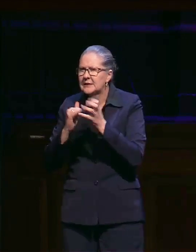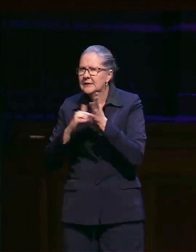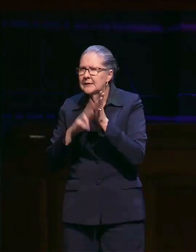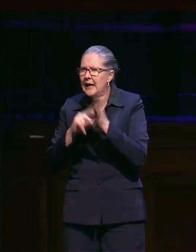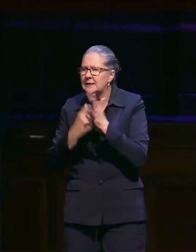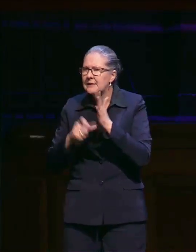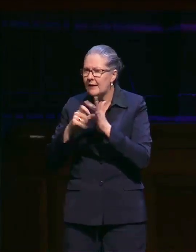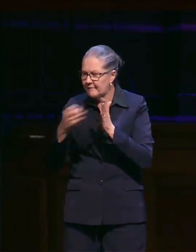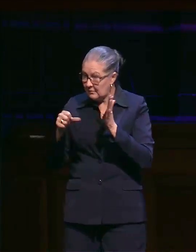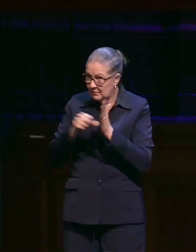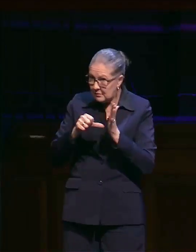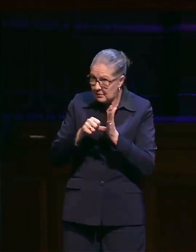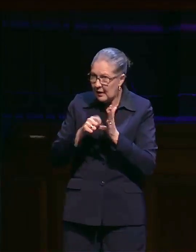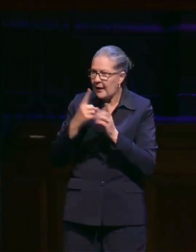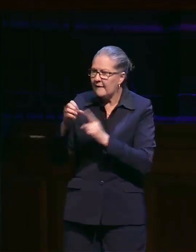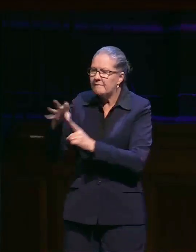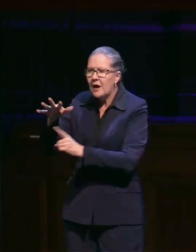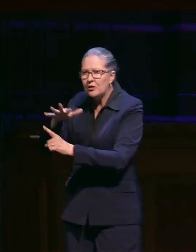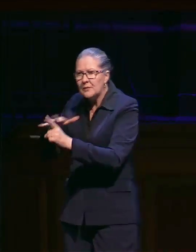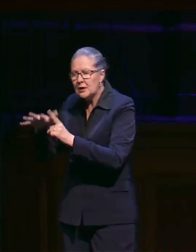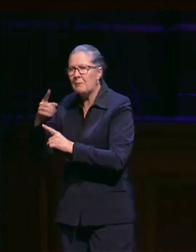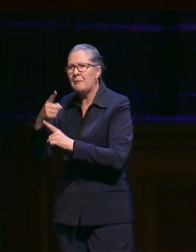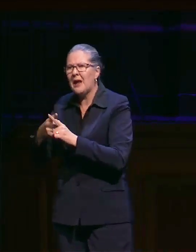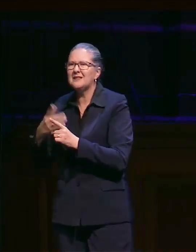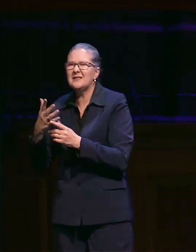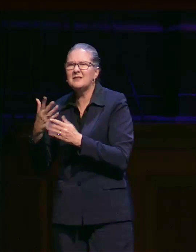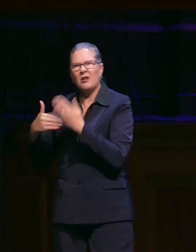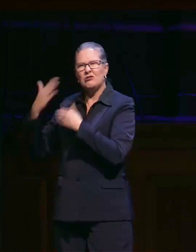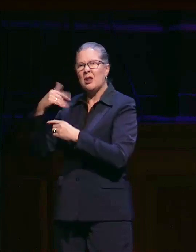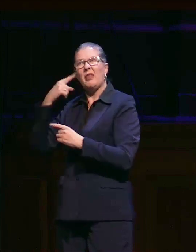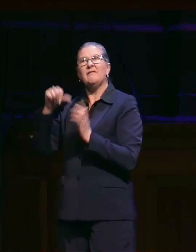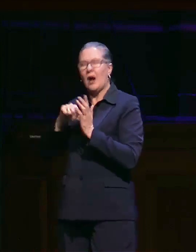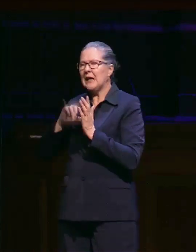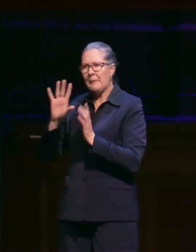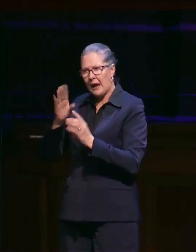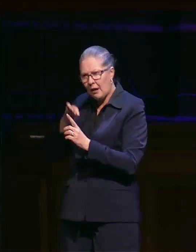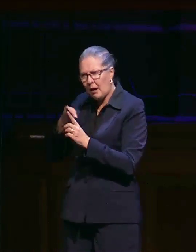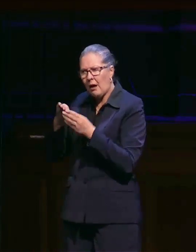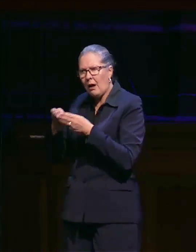as well as traditional financial ones after all surely economic growth kehna